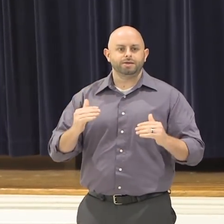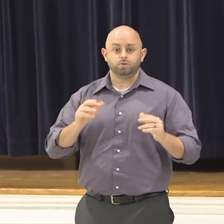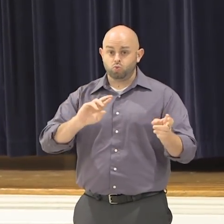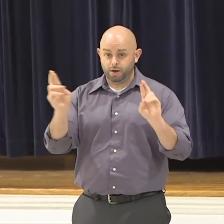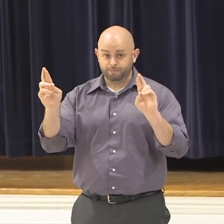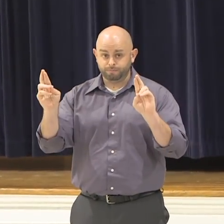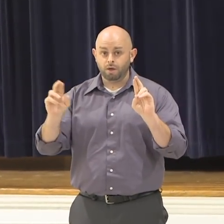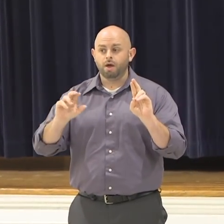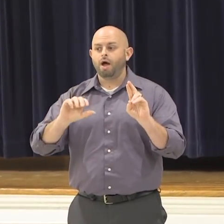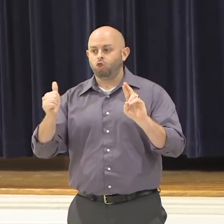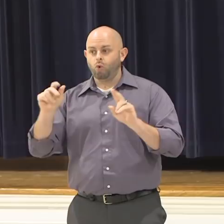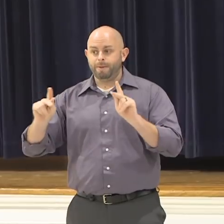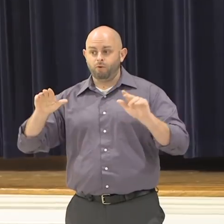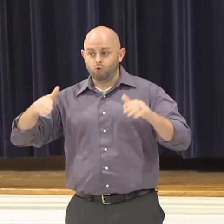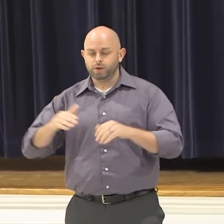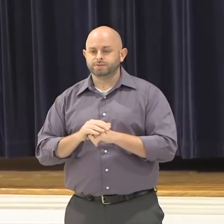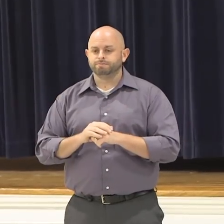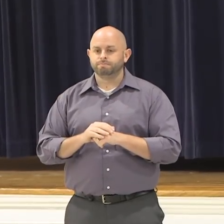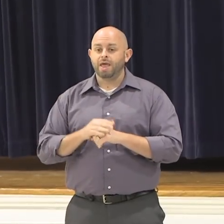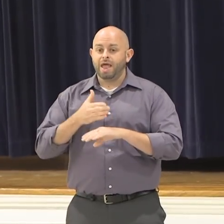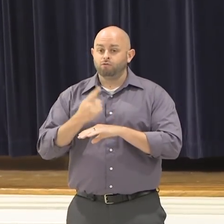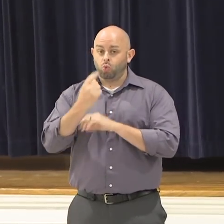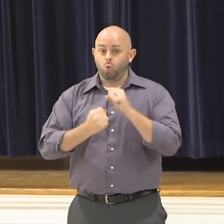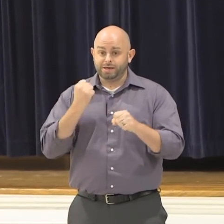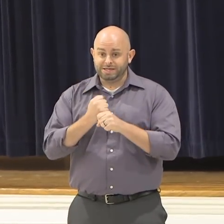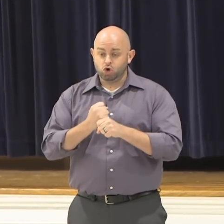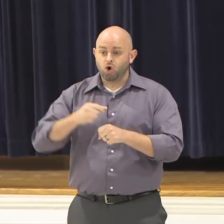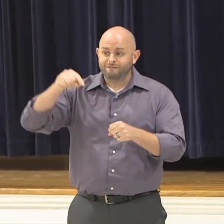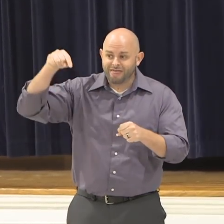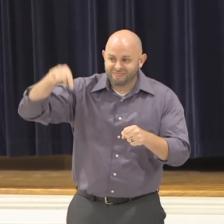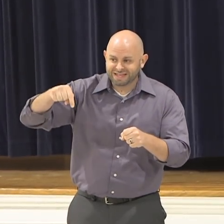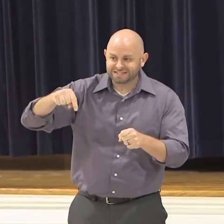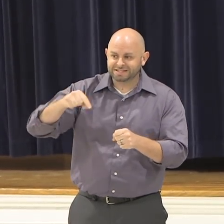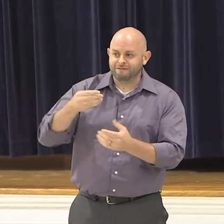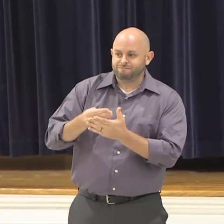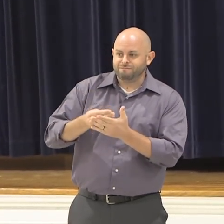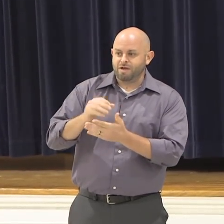people focused after one year of this funding the cross-divisional